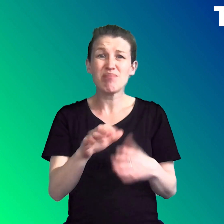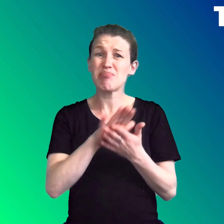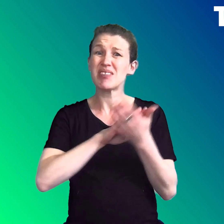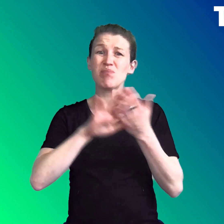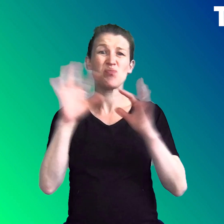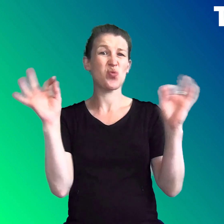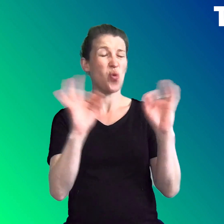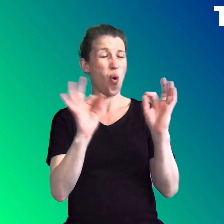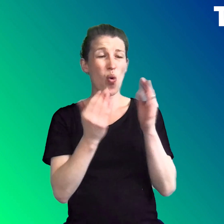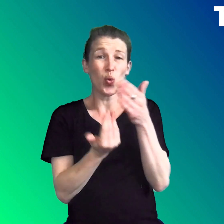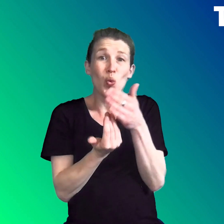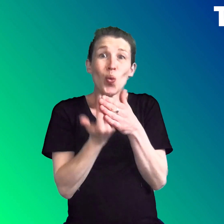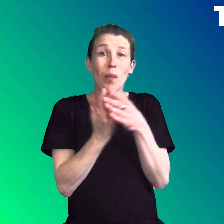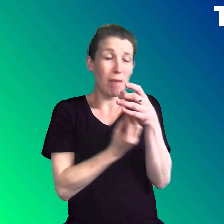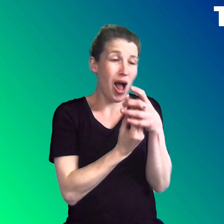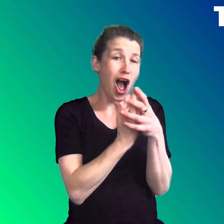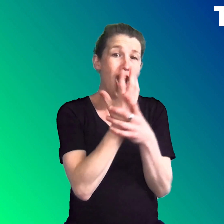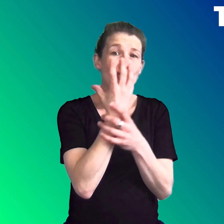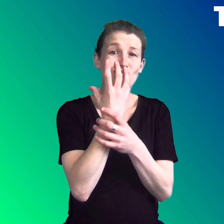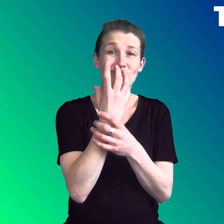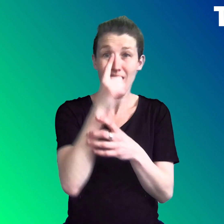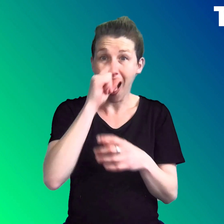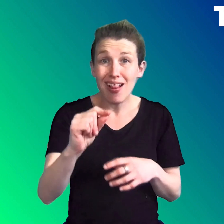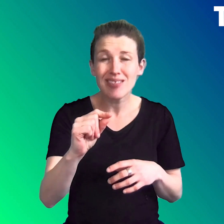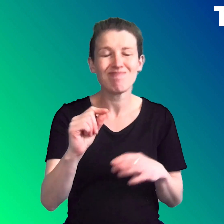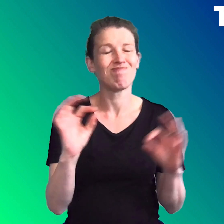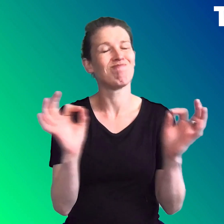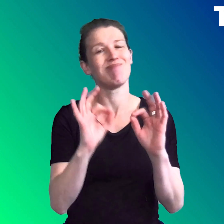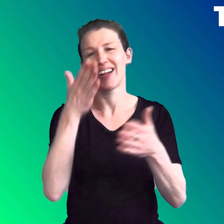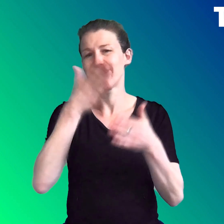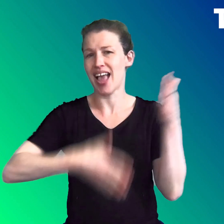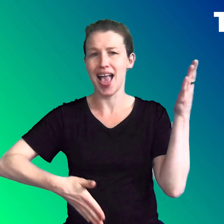and there were no males, which meant no new plants could ever grow.